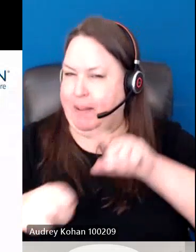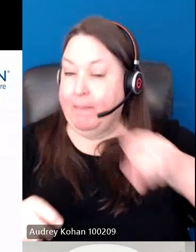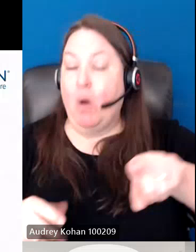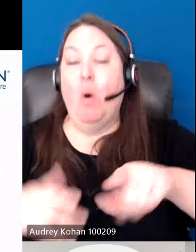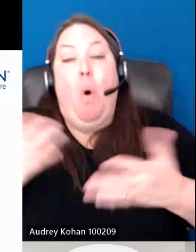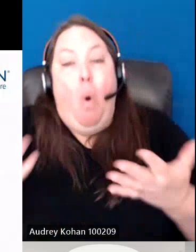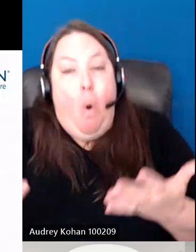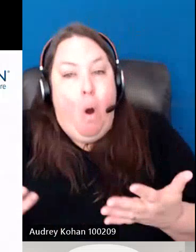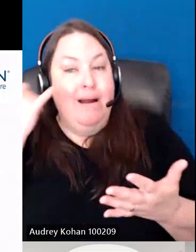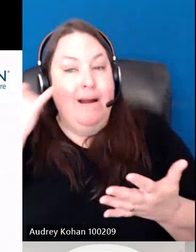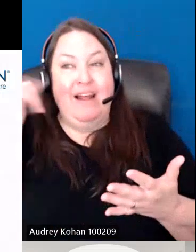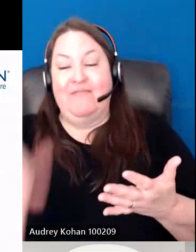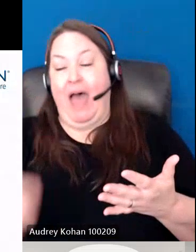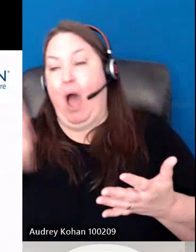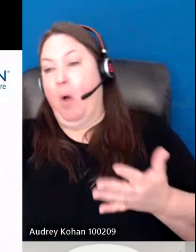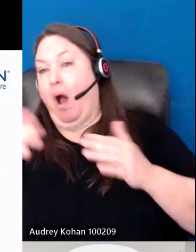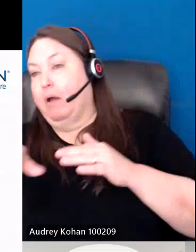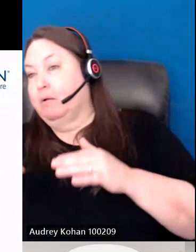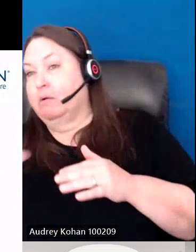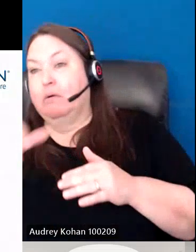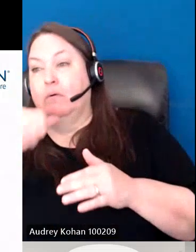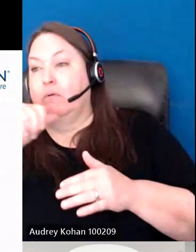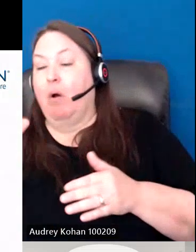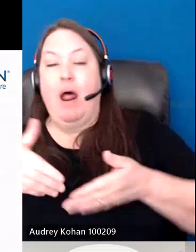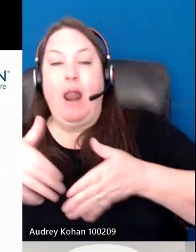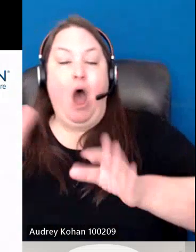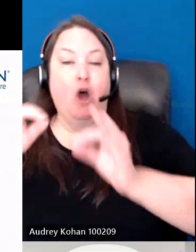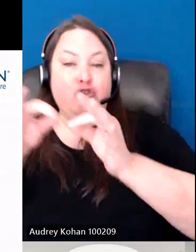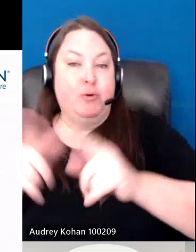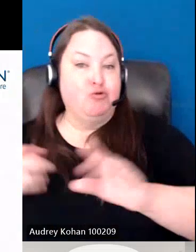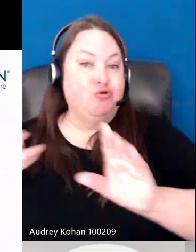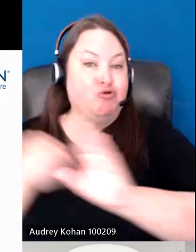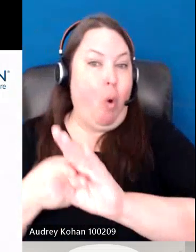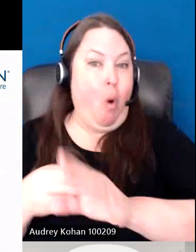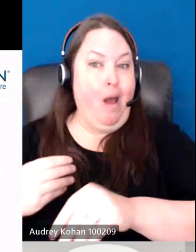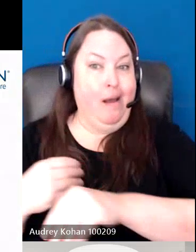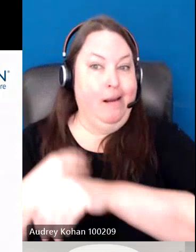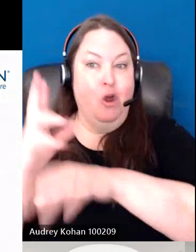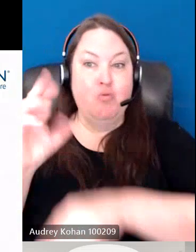certain platform doesn't allow interpreters to join remotely which could have the effect